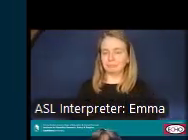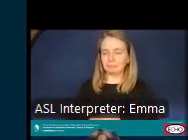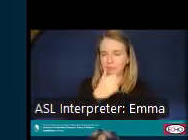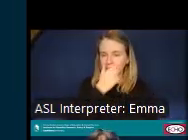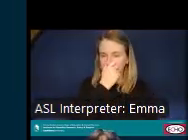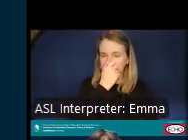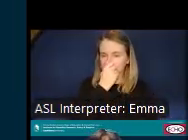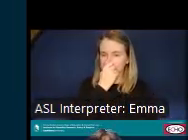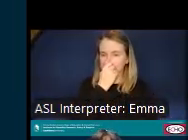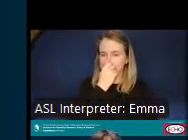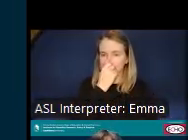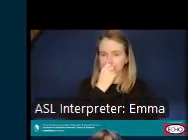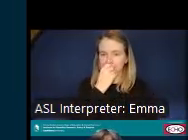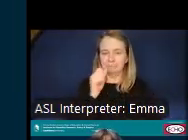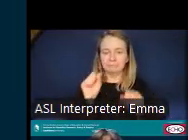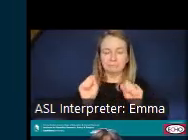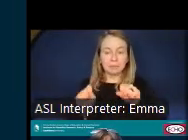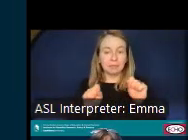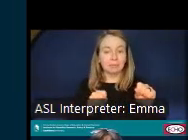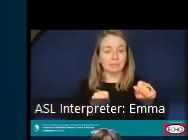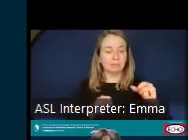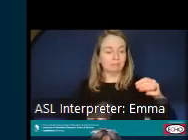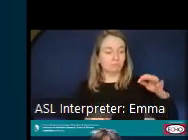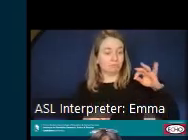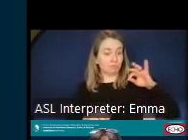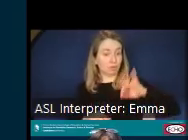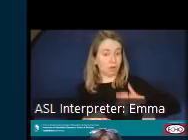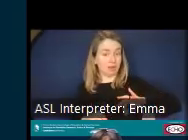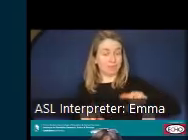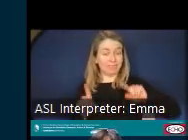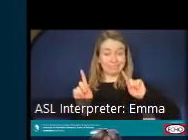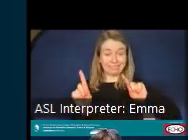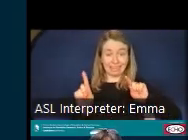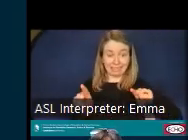in order to get a credit of attendance, we do ask that you